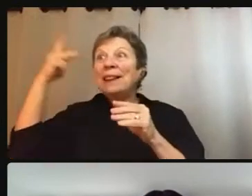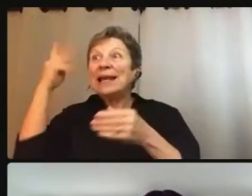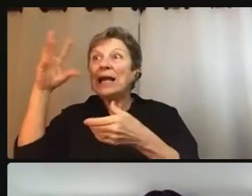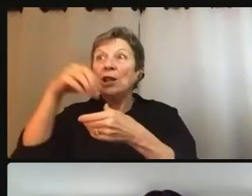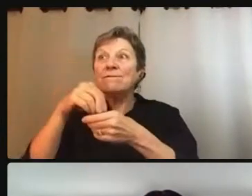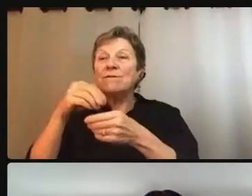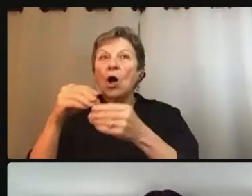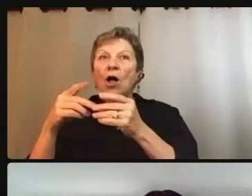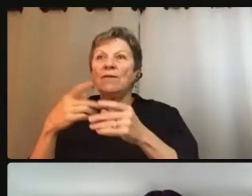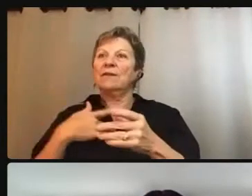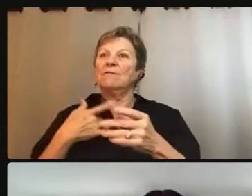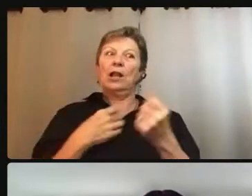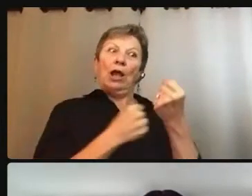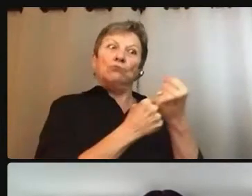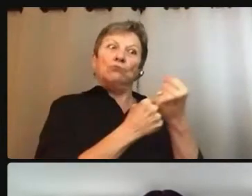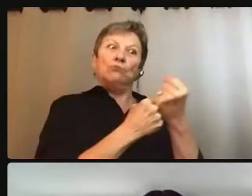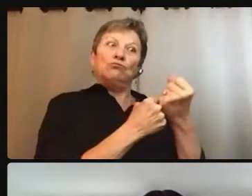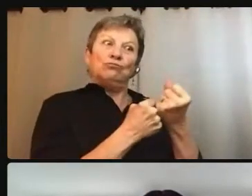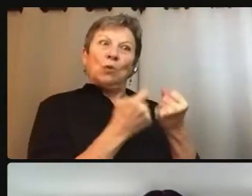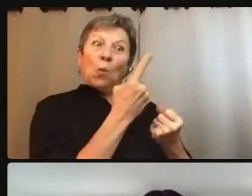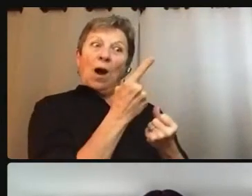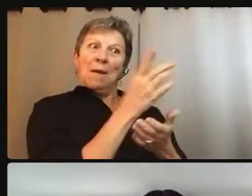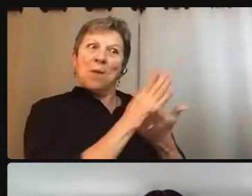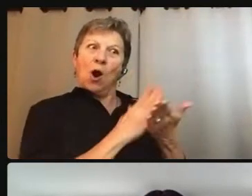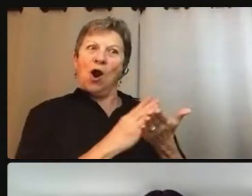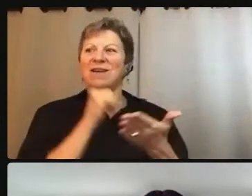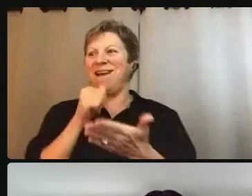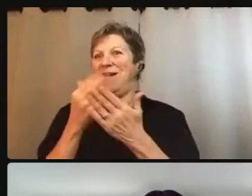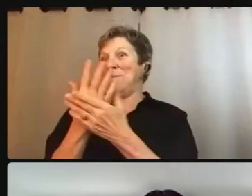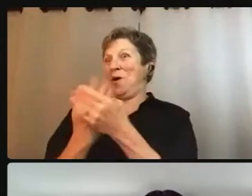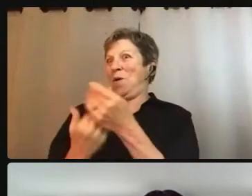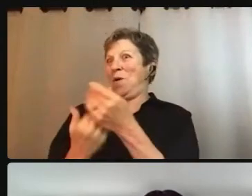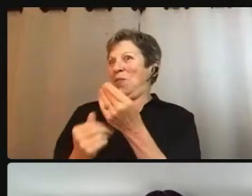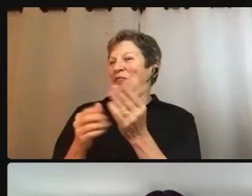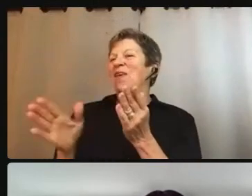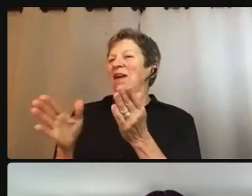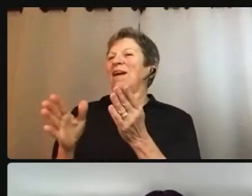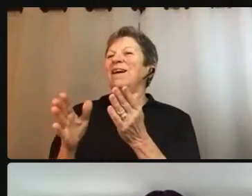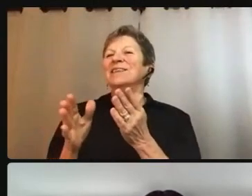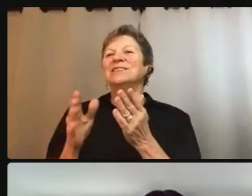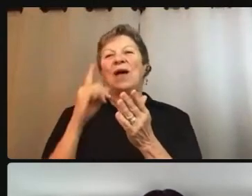BECAUSE THEN YOU'RE LEANING